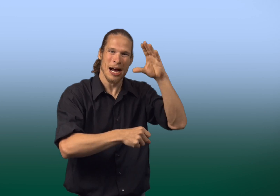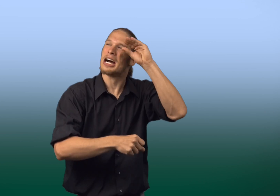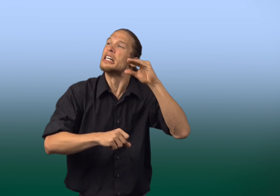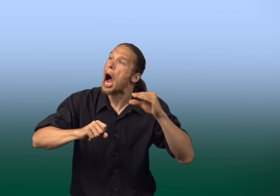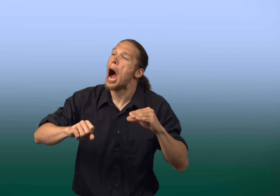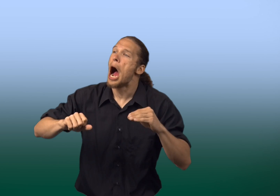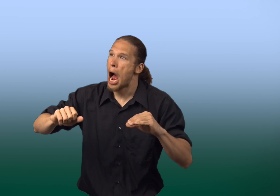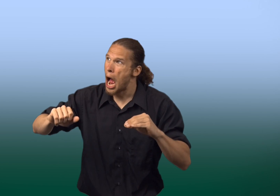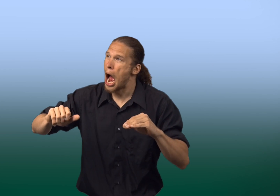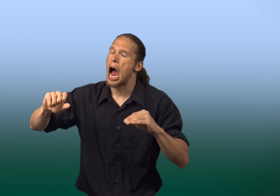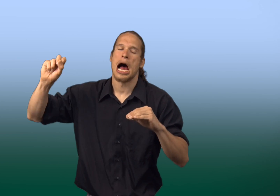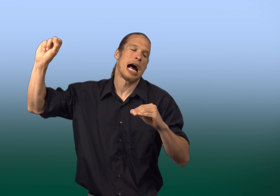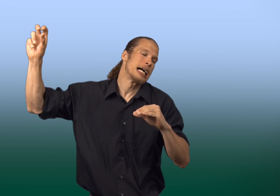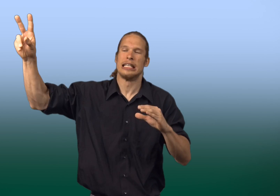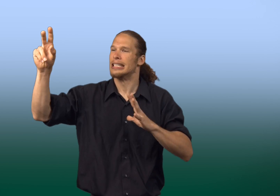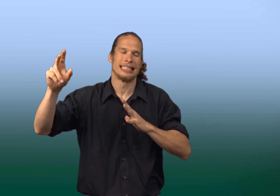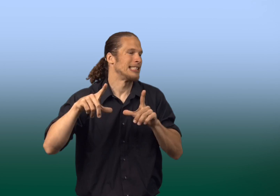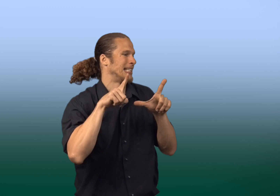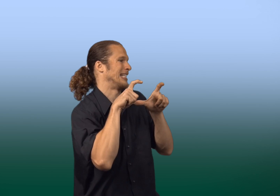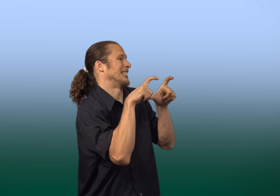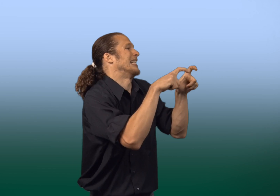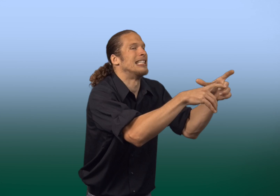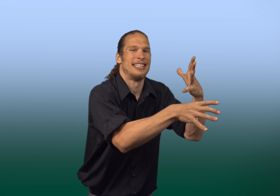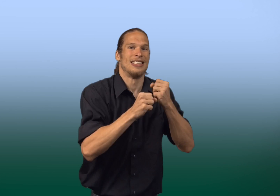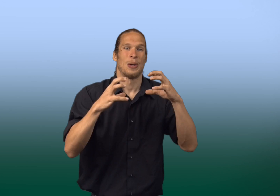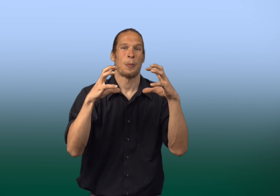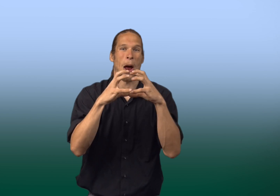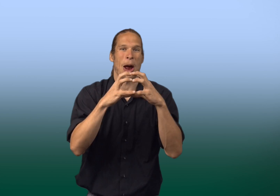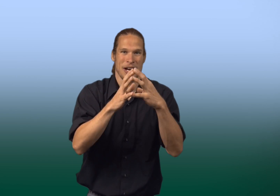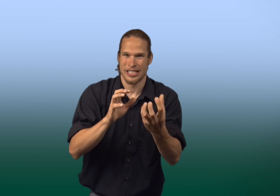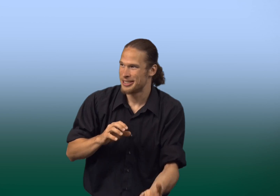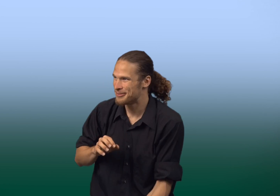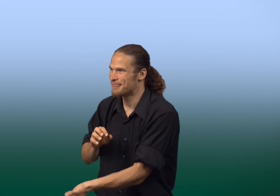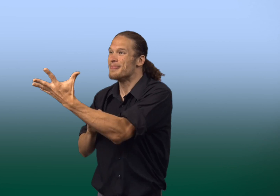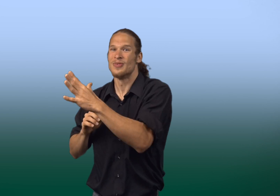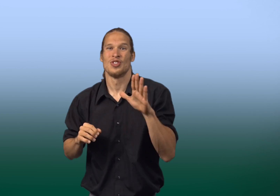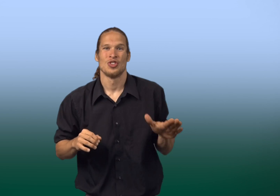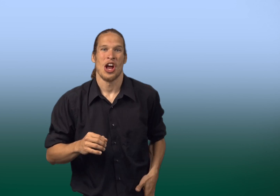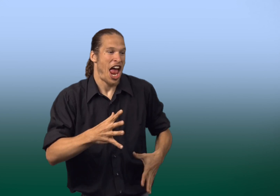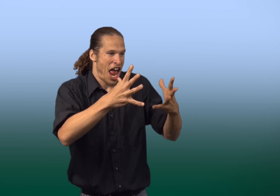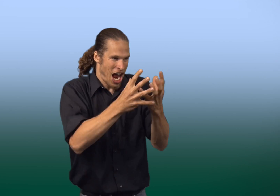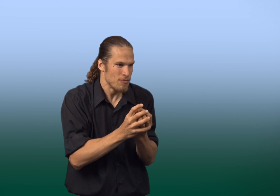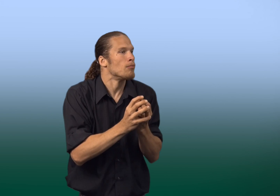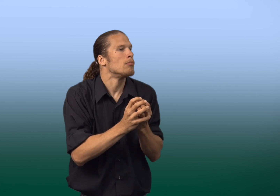He said: Hey I want to play baseball to the boy, and the boy said: Okay fine. So he ran and got a baseball and tossed it to the dog.